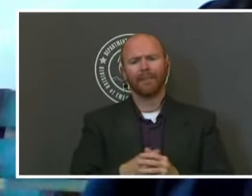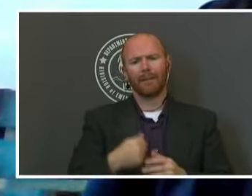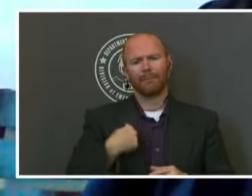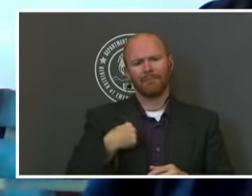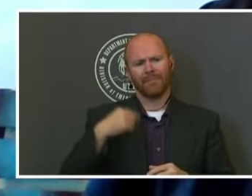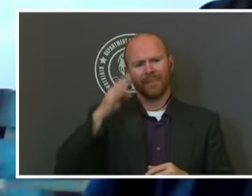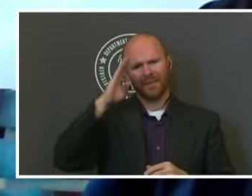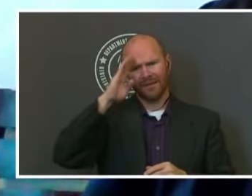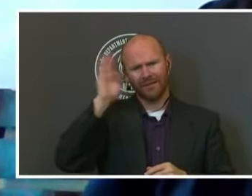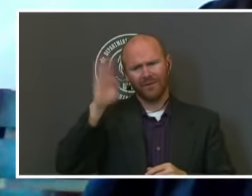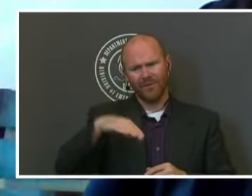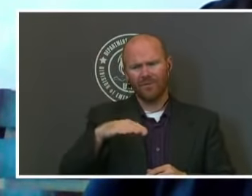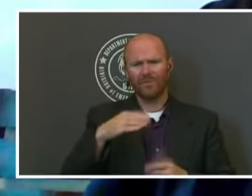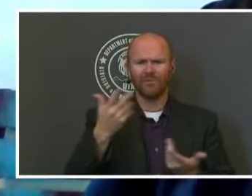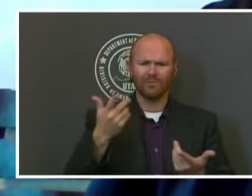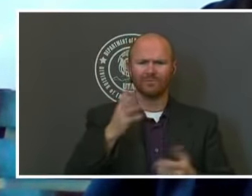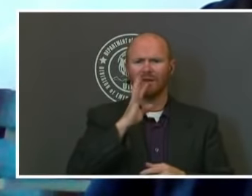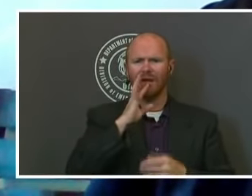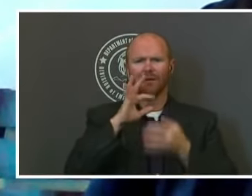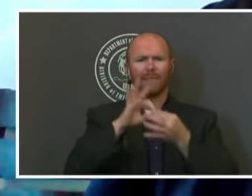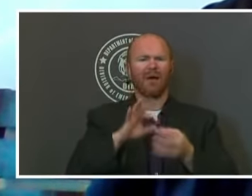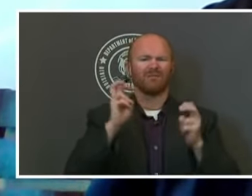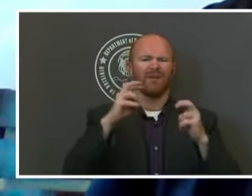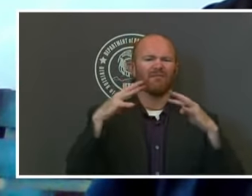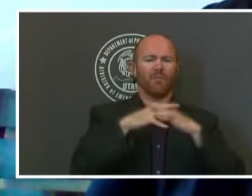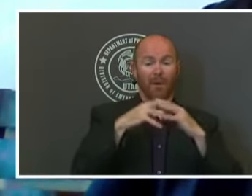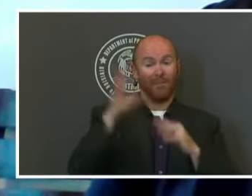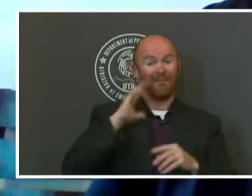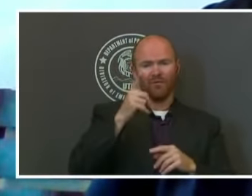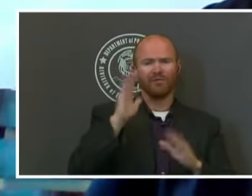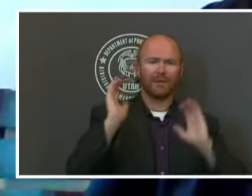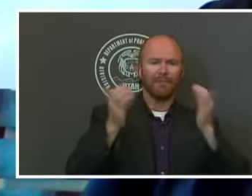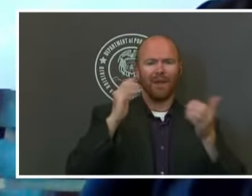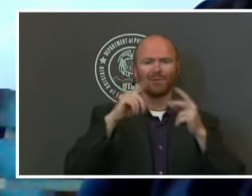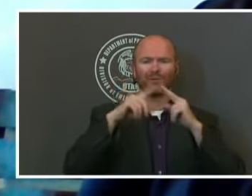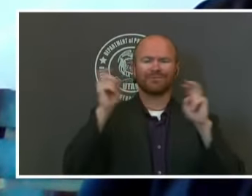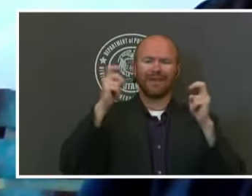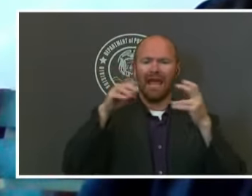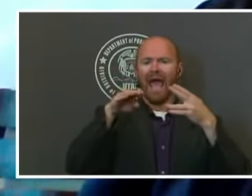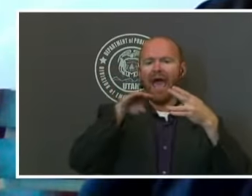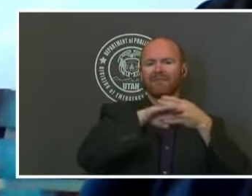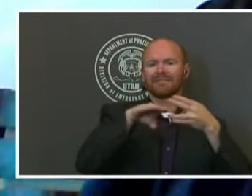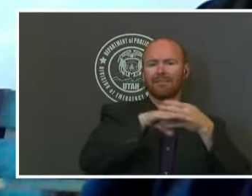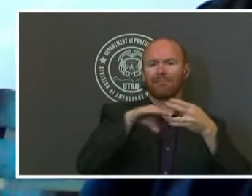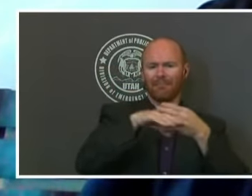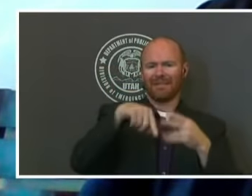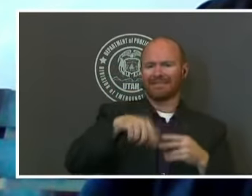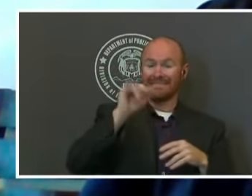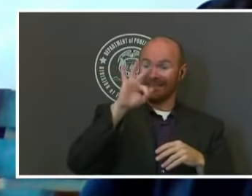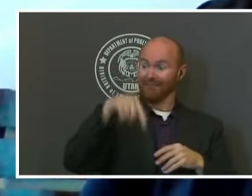terms of football terms you